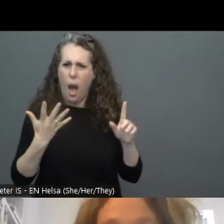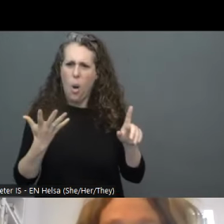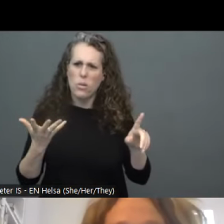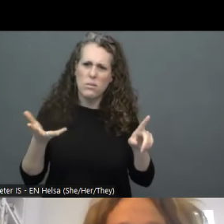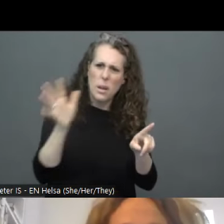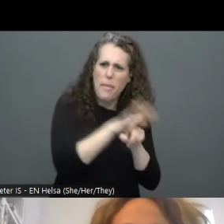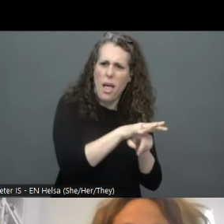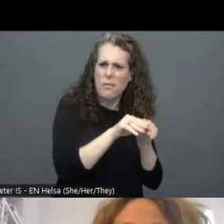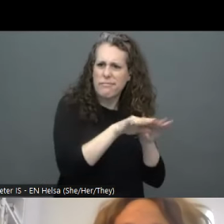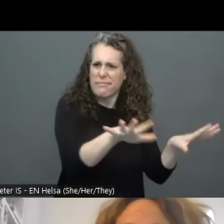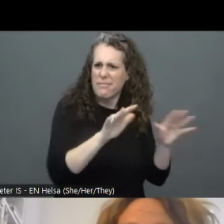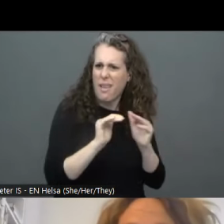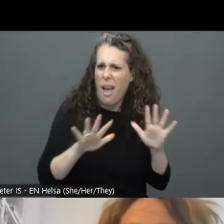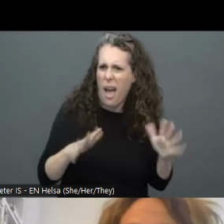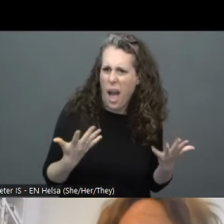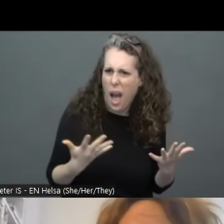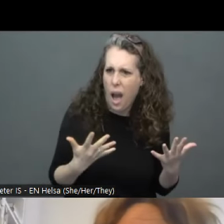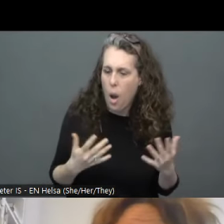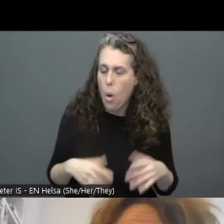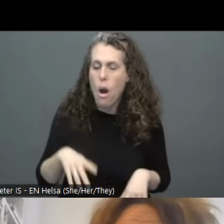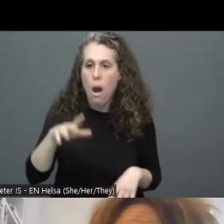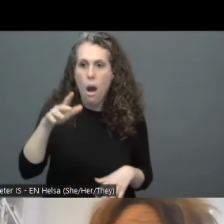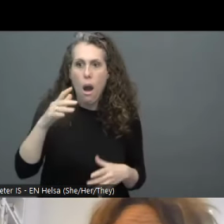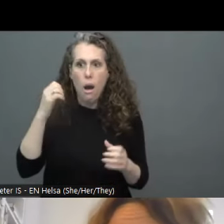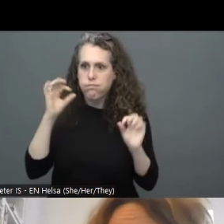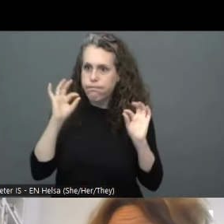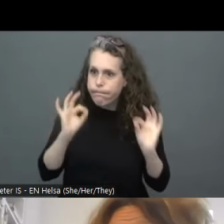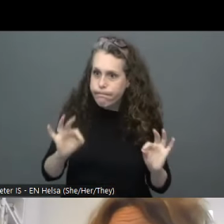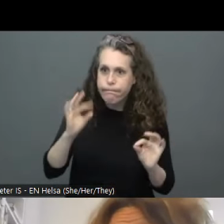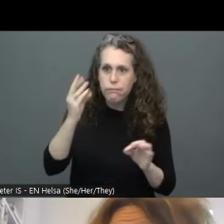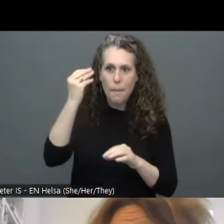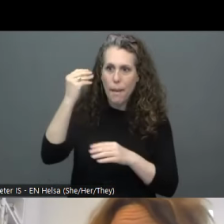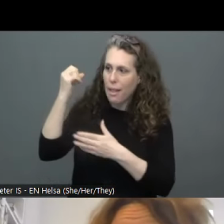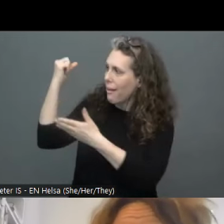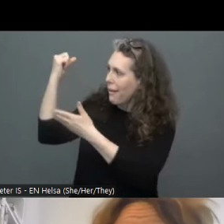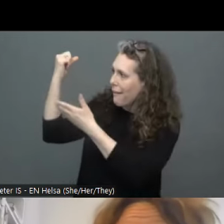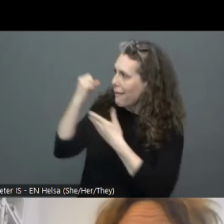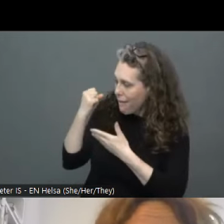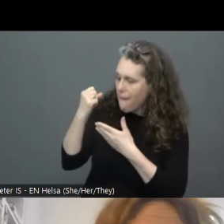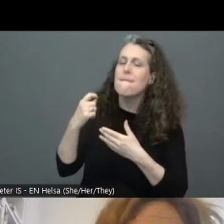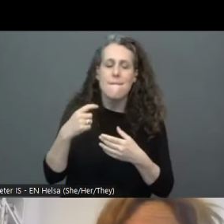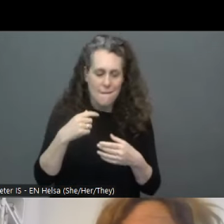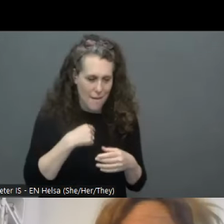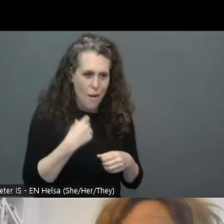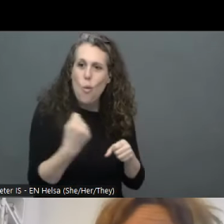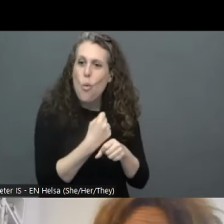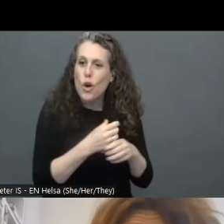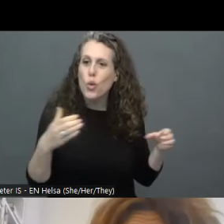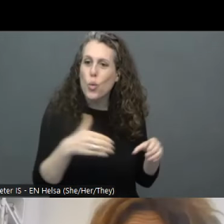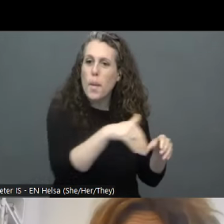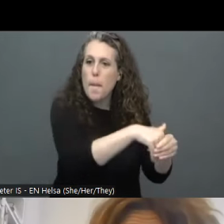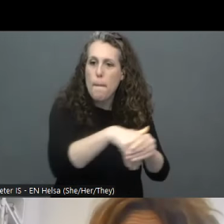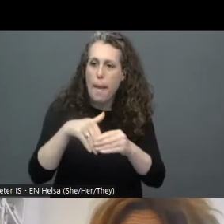acquired, we were able to discuss with our Working Group members on a call for good and promising